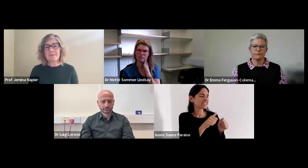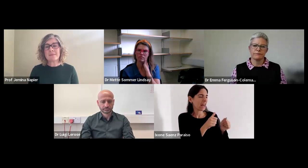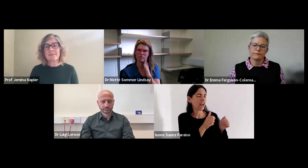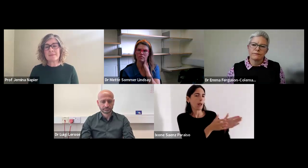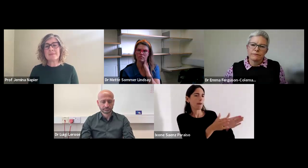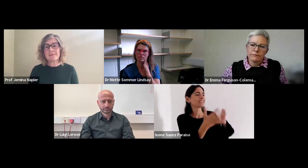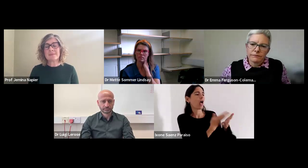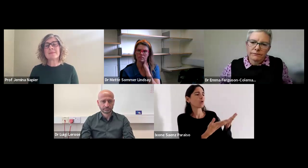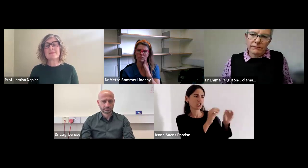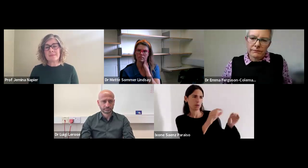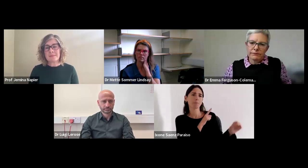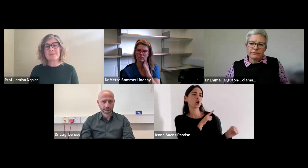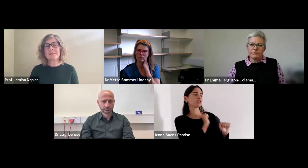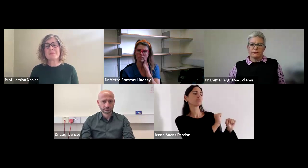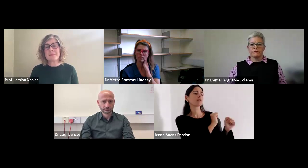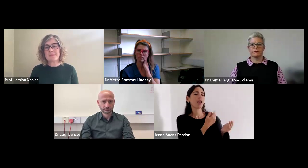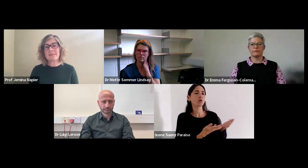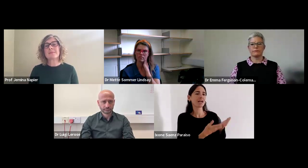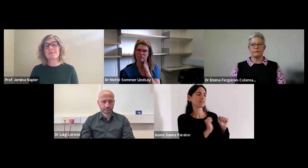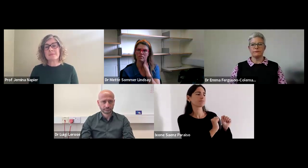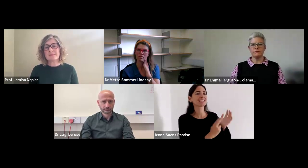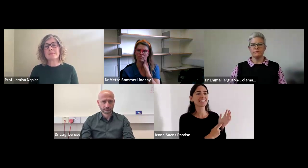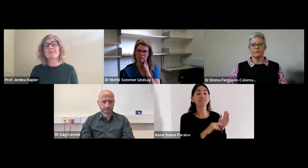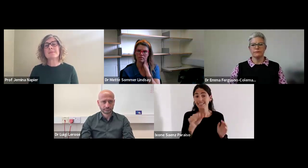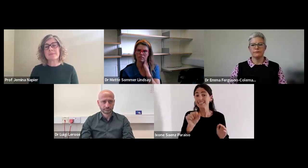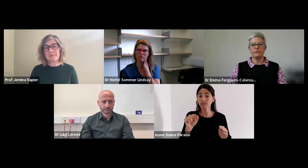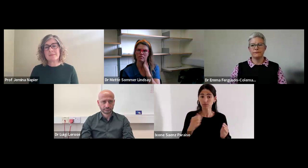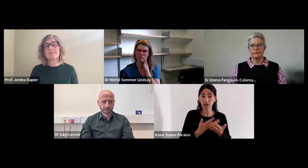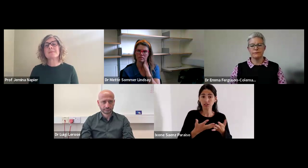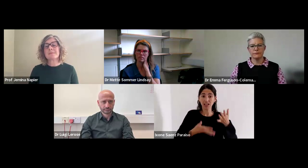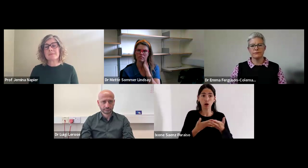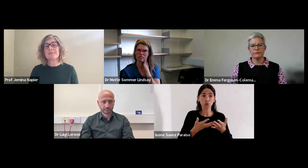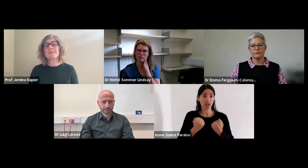expertise in, that we are specialists in, but we are made to teach sign language because that's our